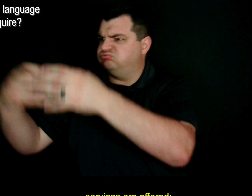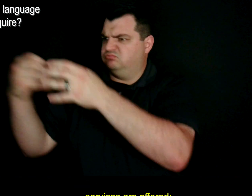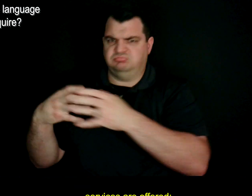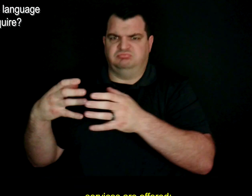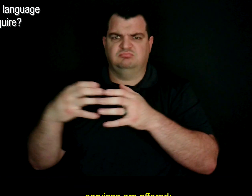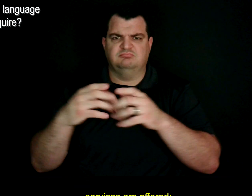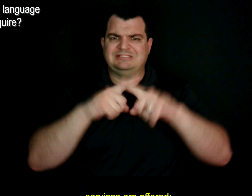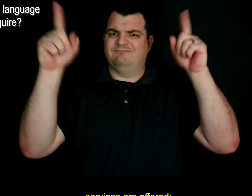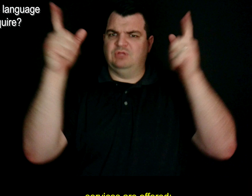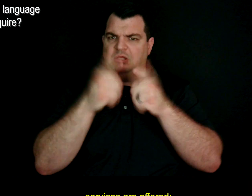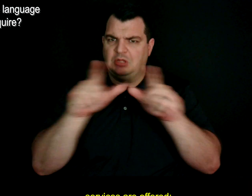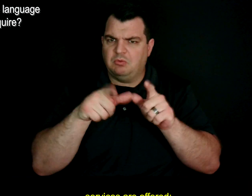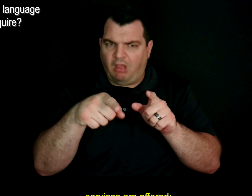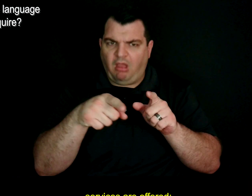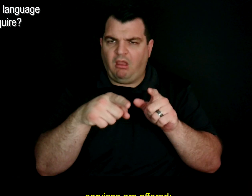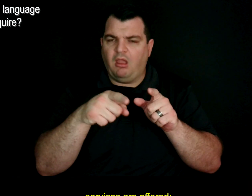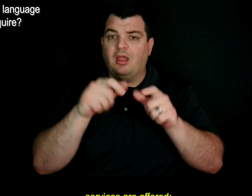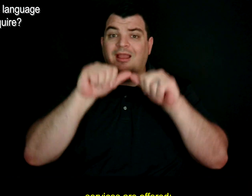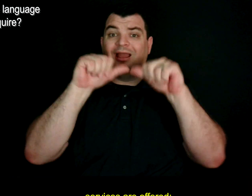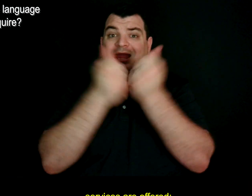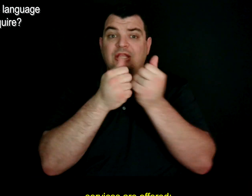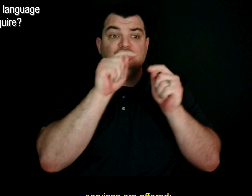services are offered;